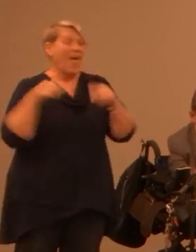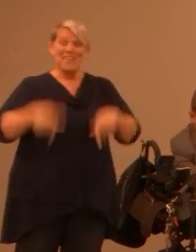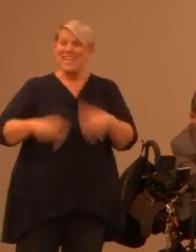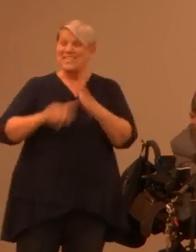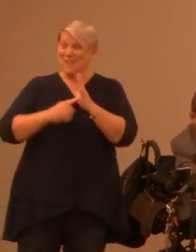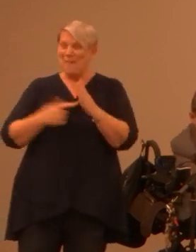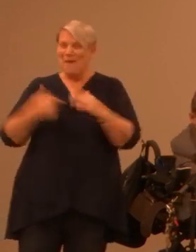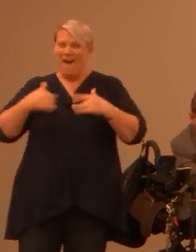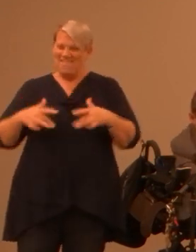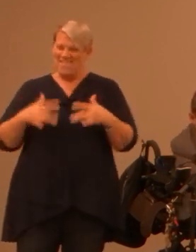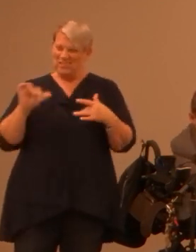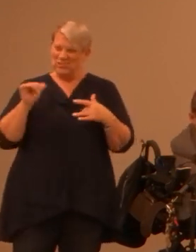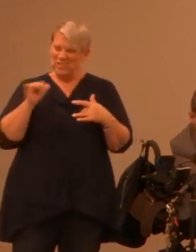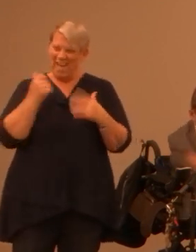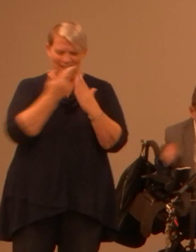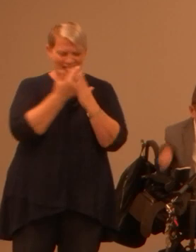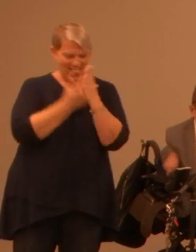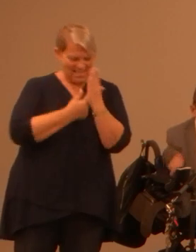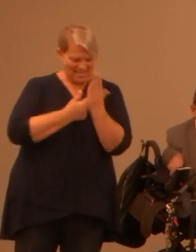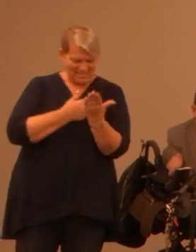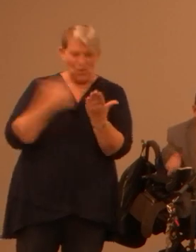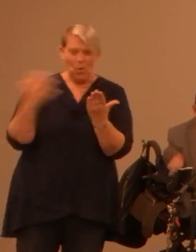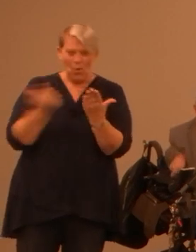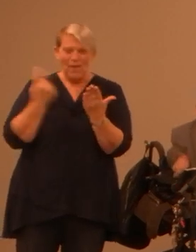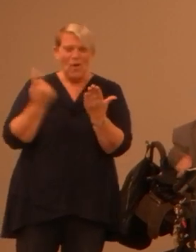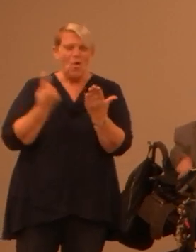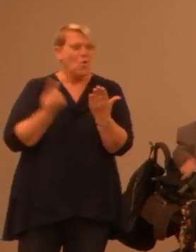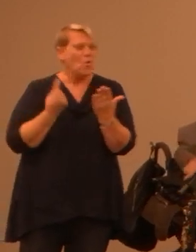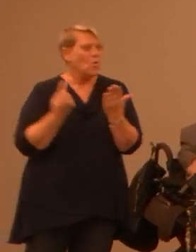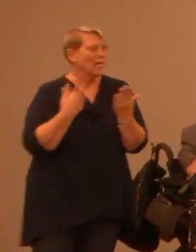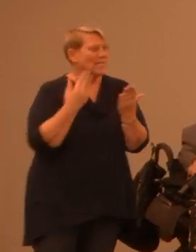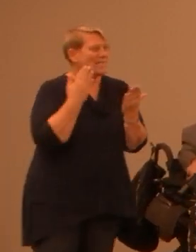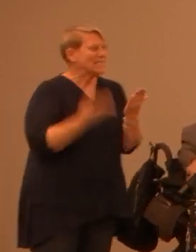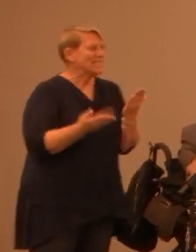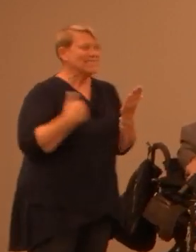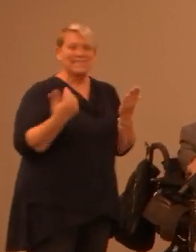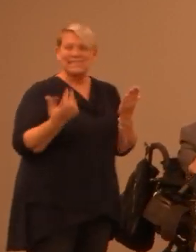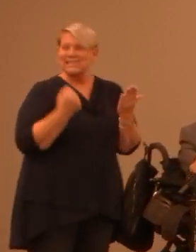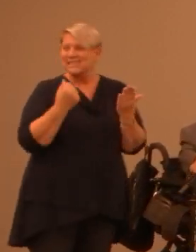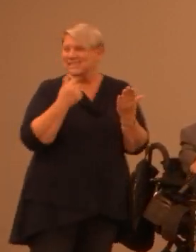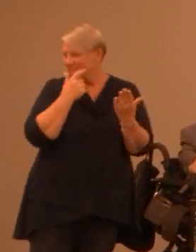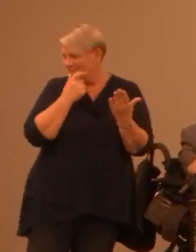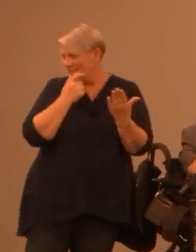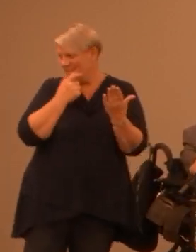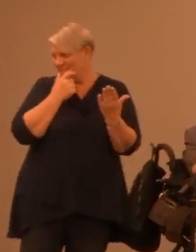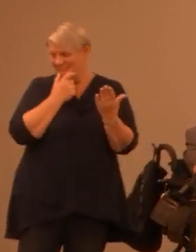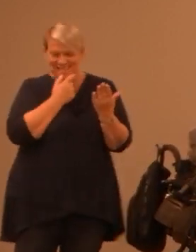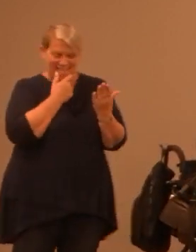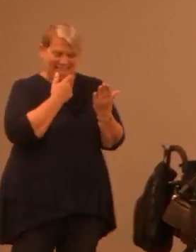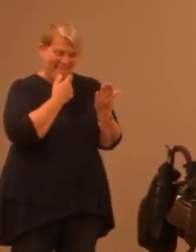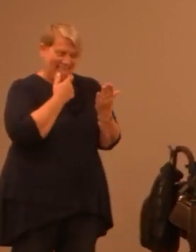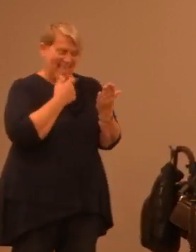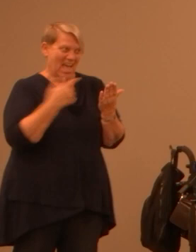I should have had a list with a winner written on it. I feel like I'm missing